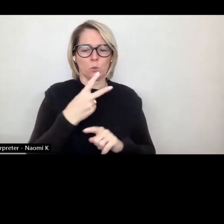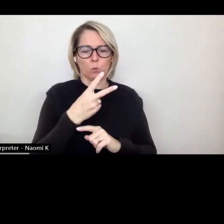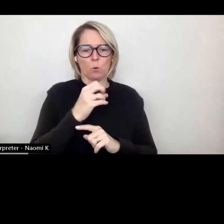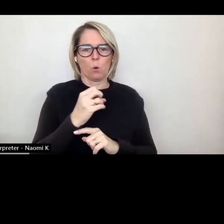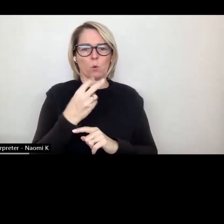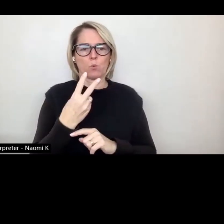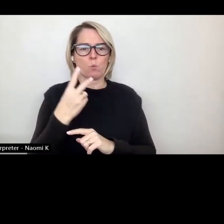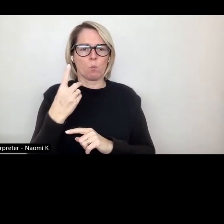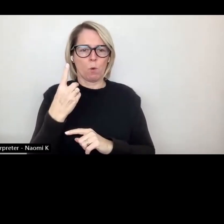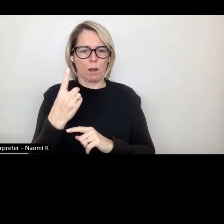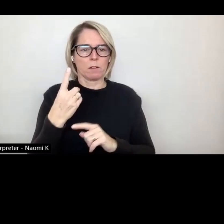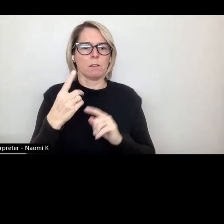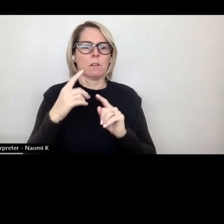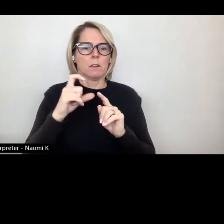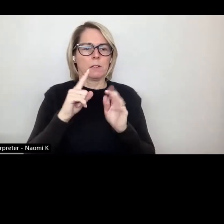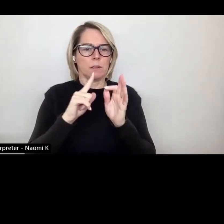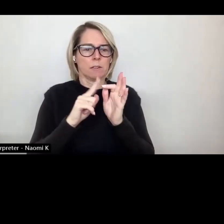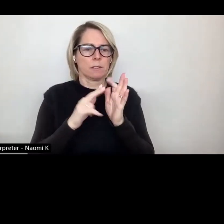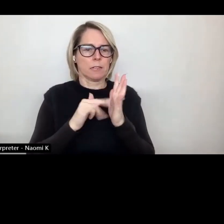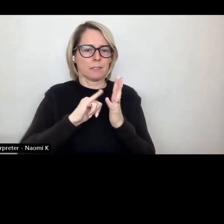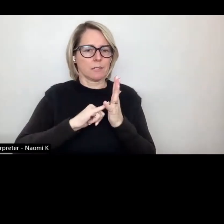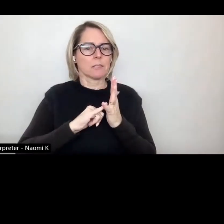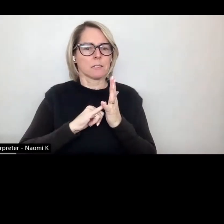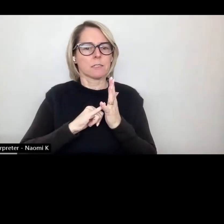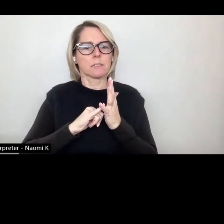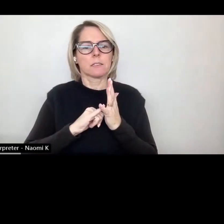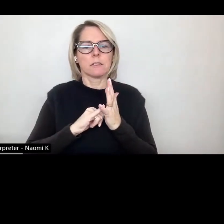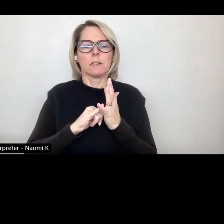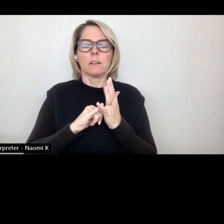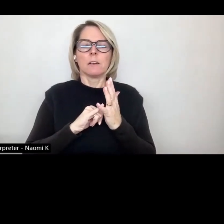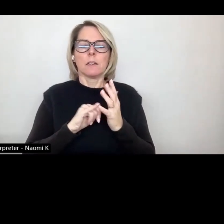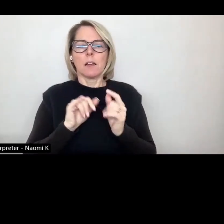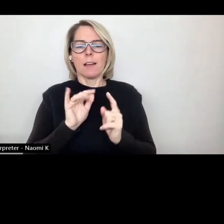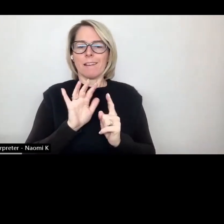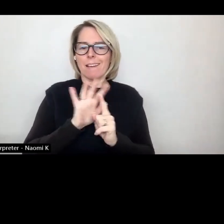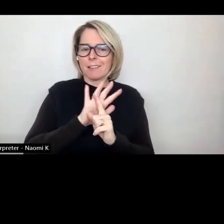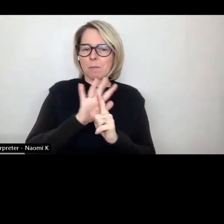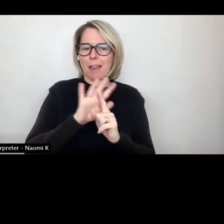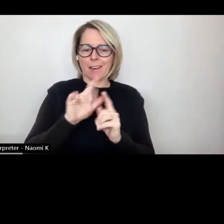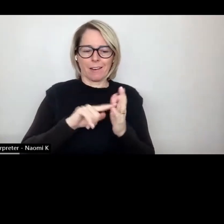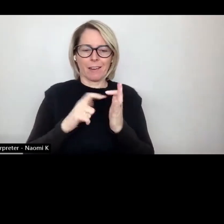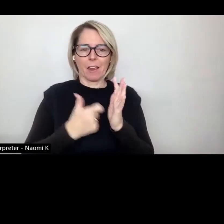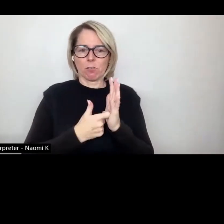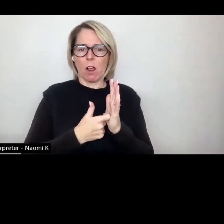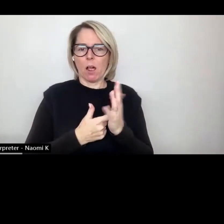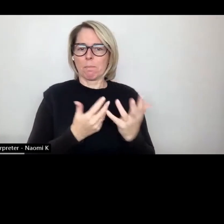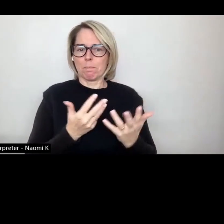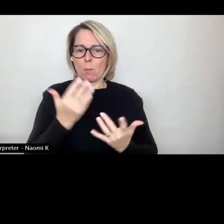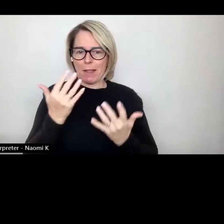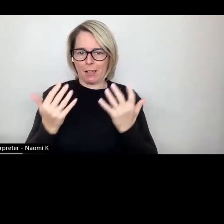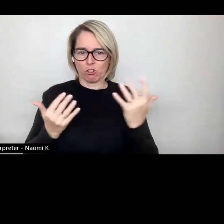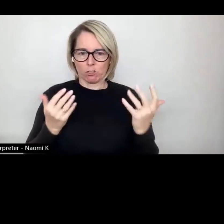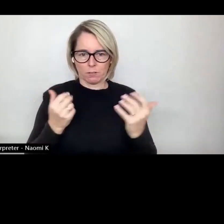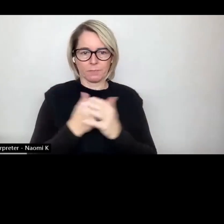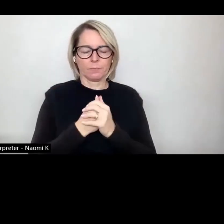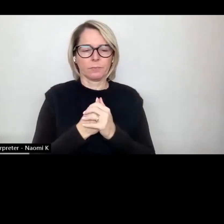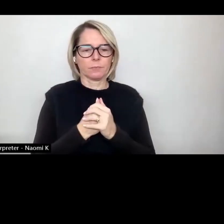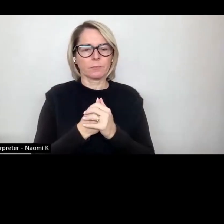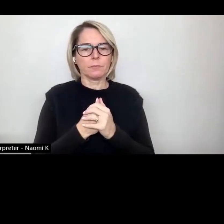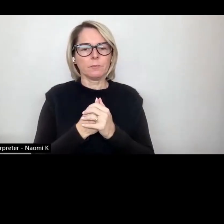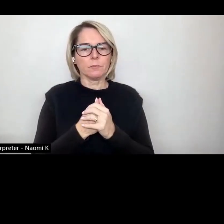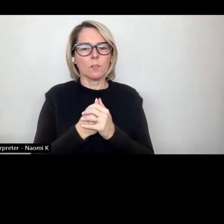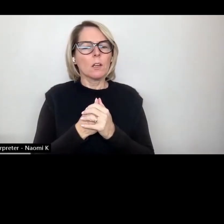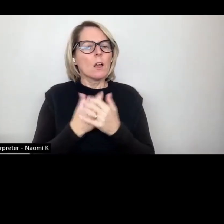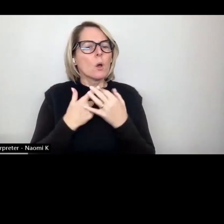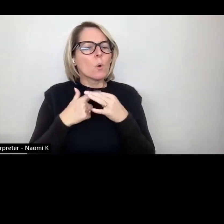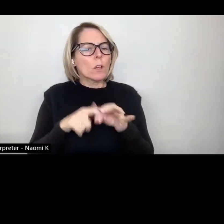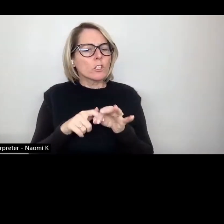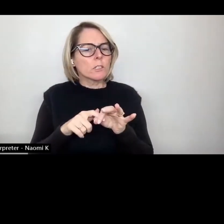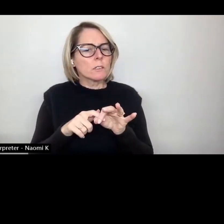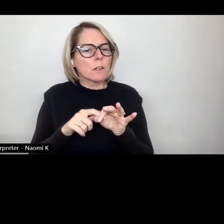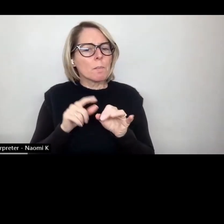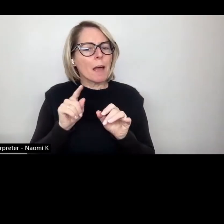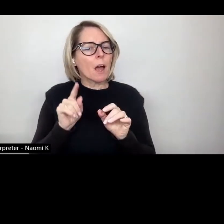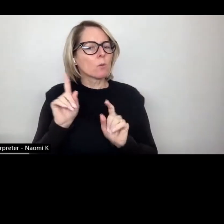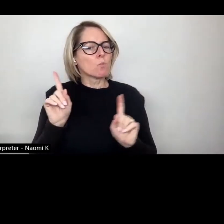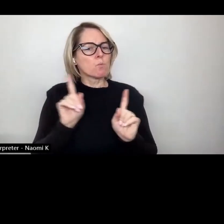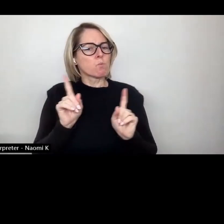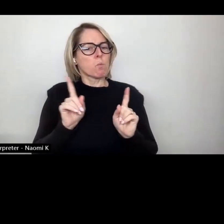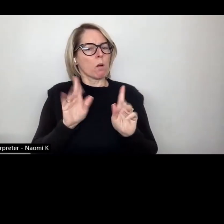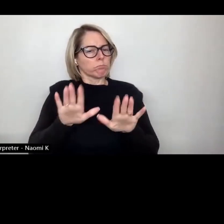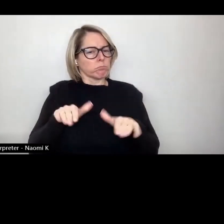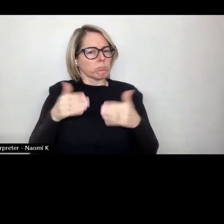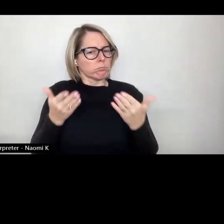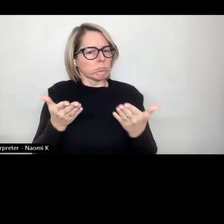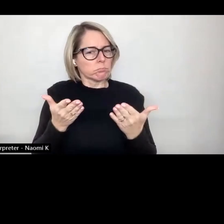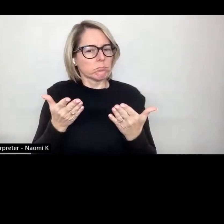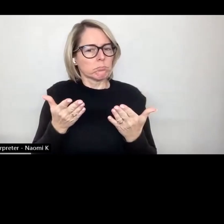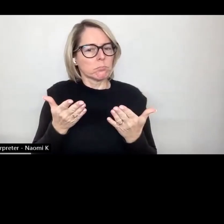The question is, what mechanisms will be in place if demand significantly exceeds projections in a service area, particularly for tailored support packages and emergency respite?